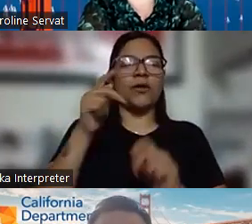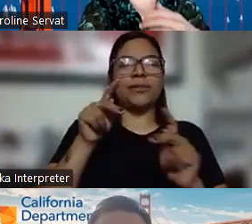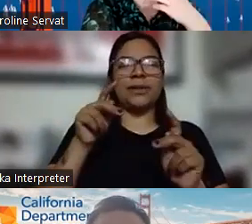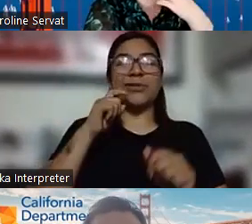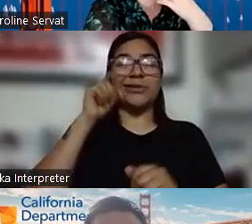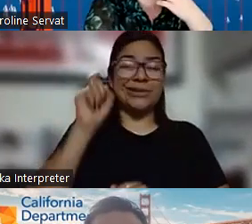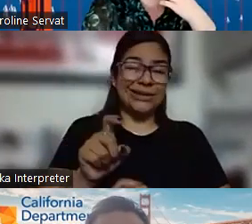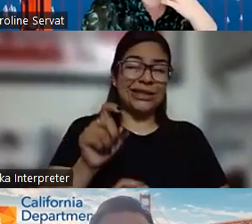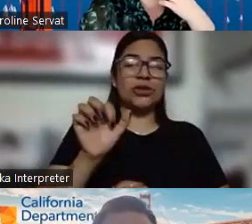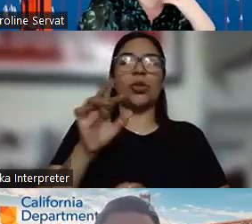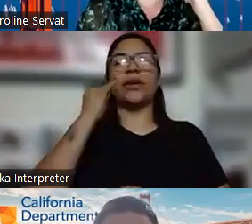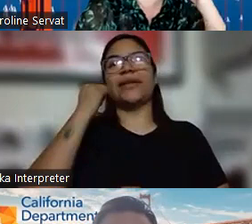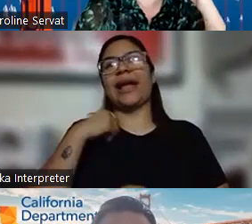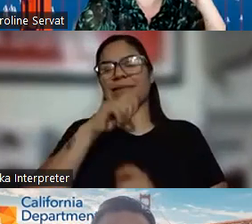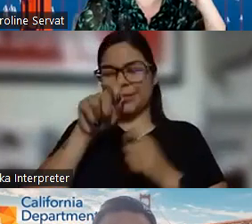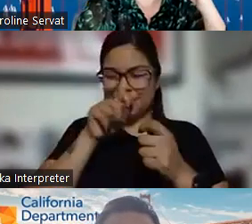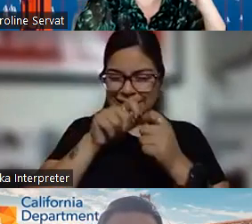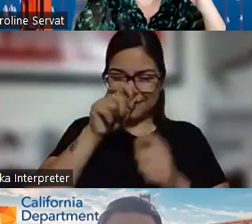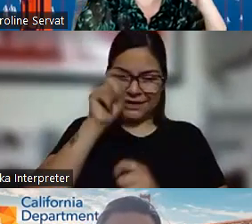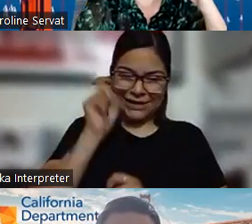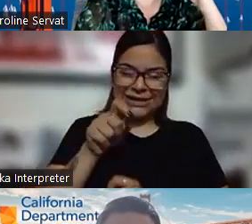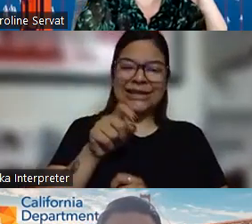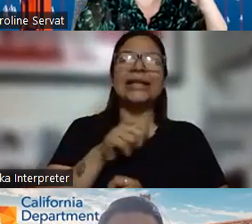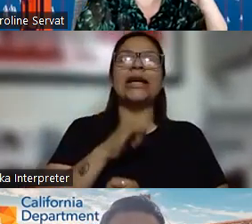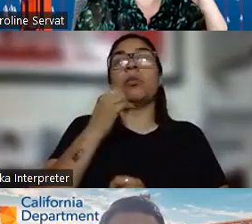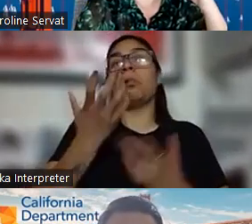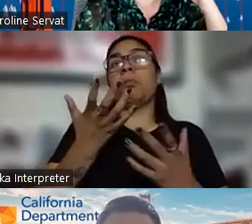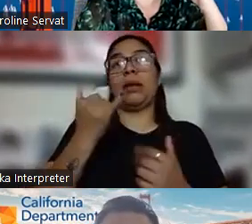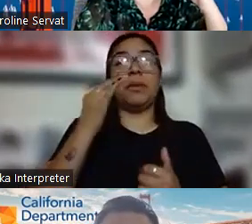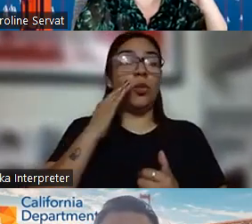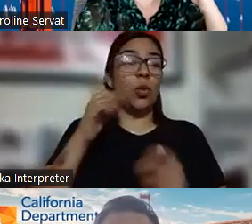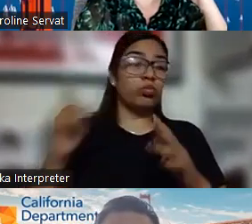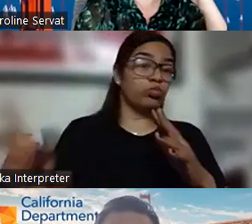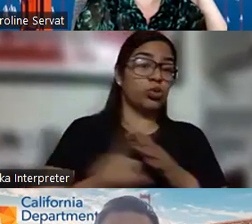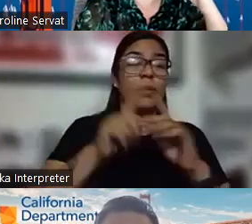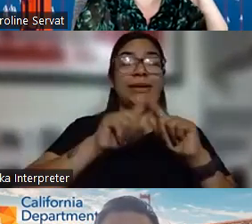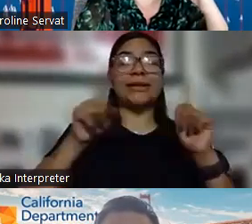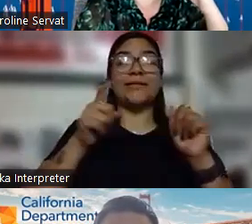needs it may trigger the need for other types of services related services so that's what we really